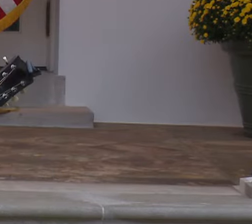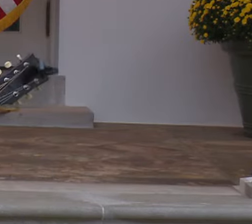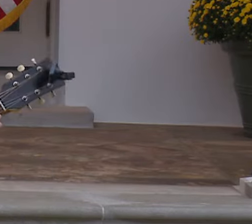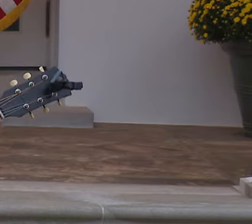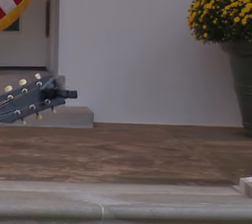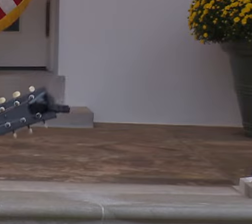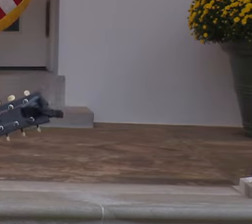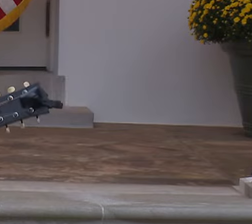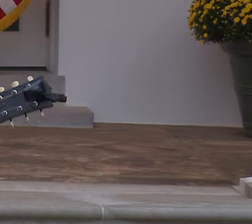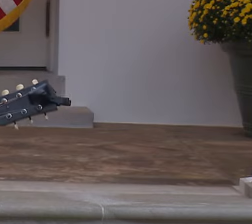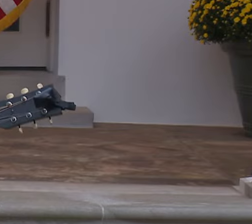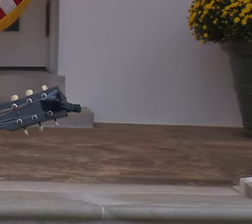Thank you so much everyone.